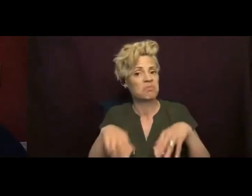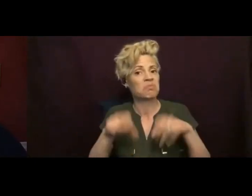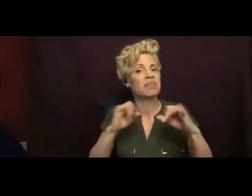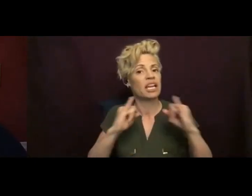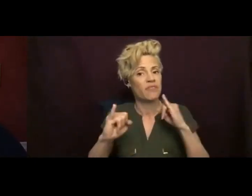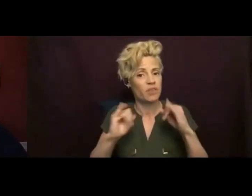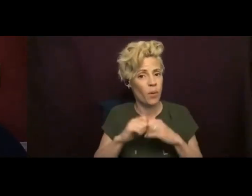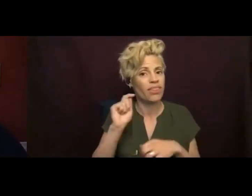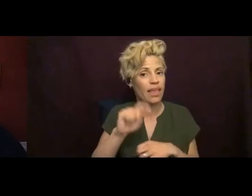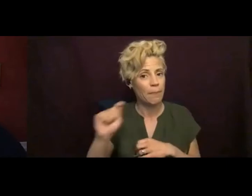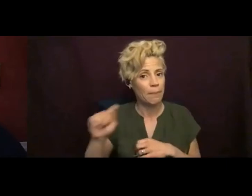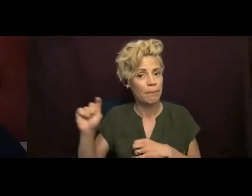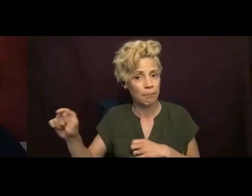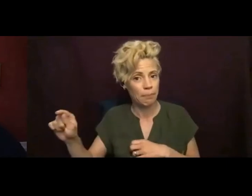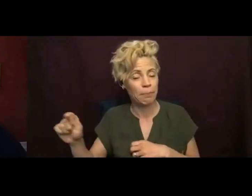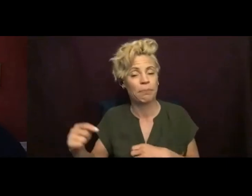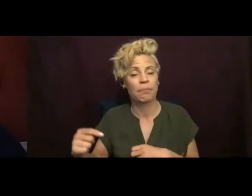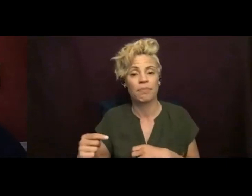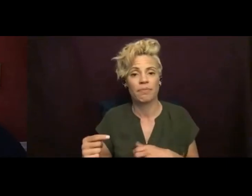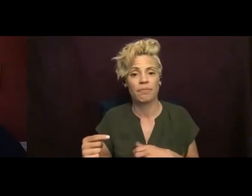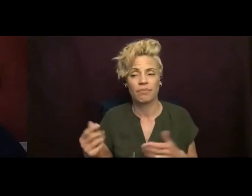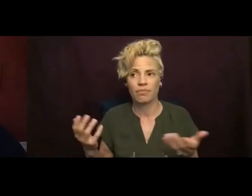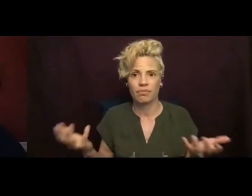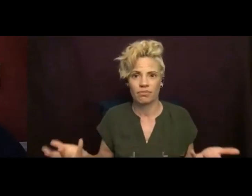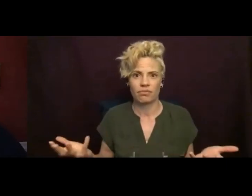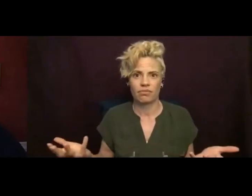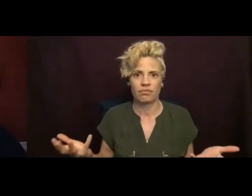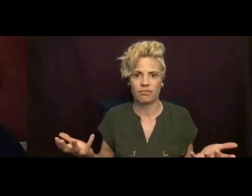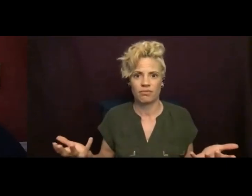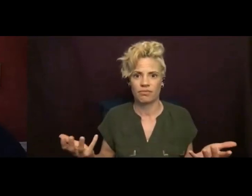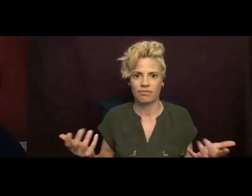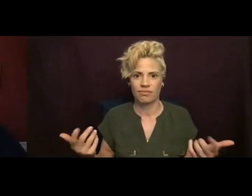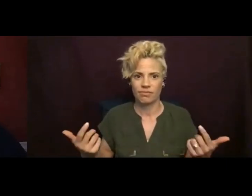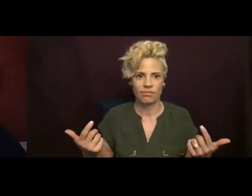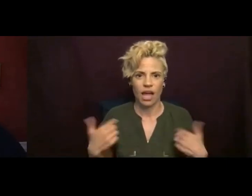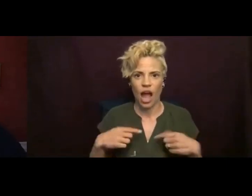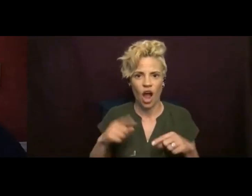I could not get even a response from the Hollywood Reporter,